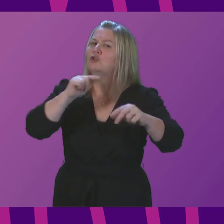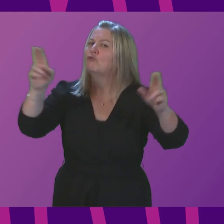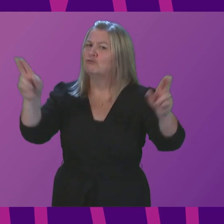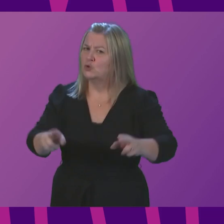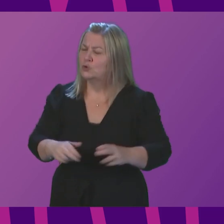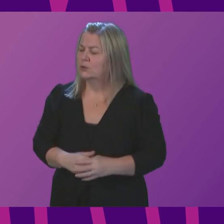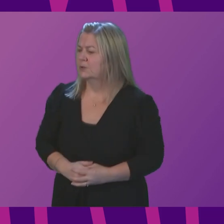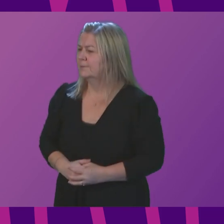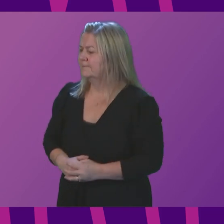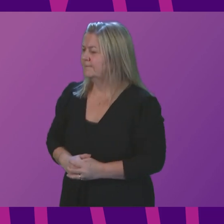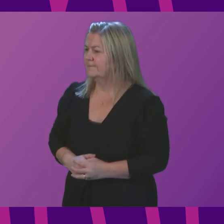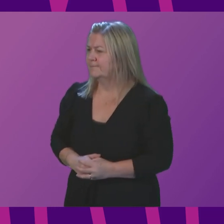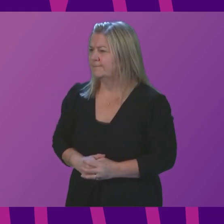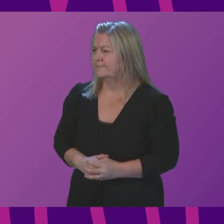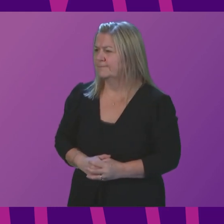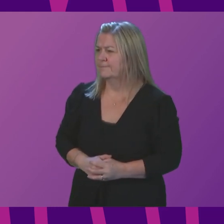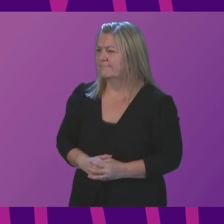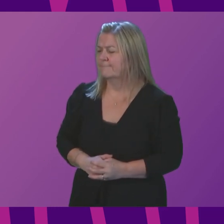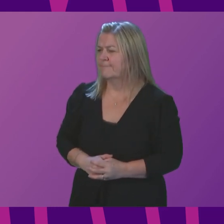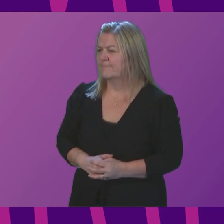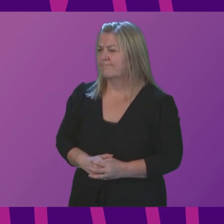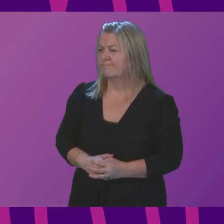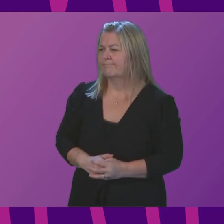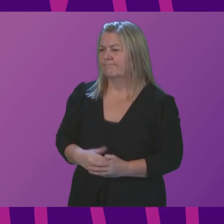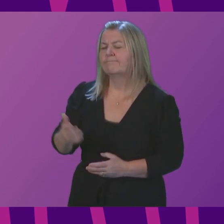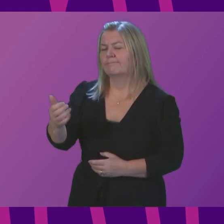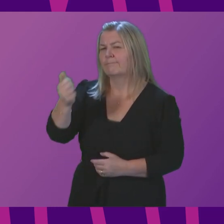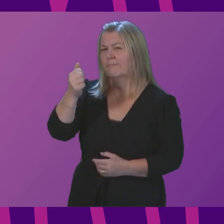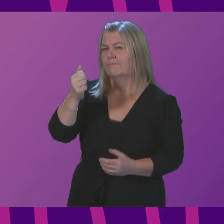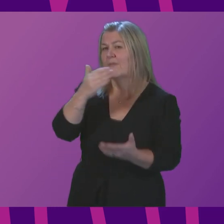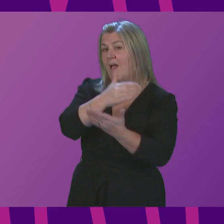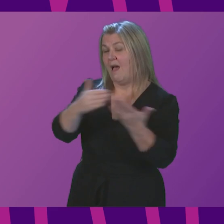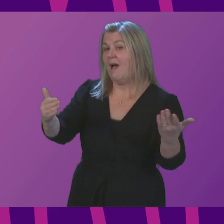The First Minister will be aware that more than half of local bank branches in Scotland